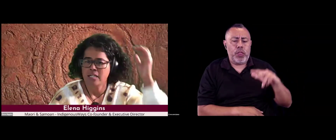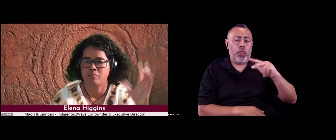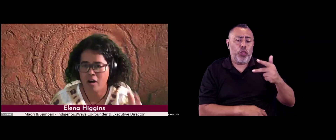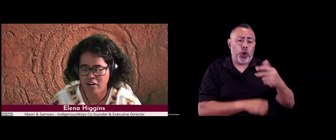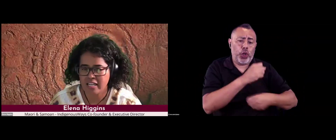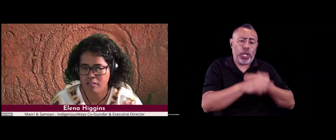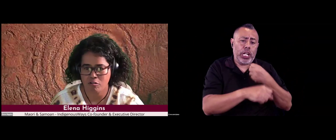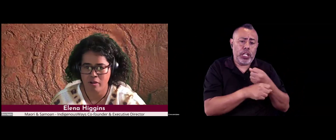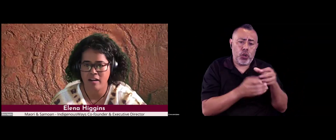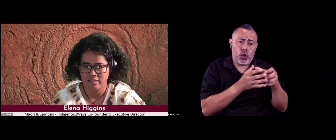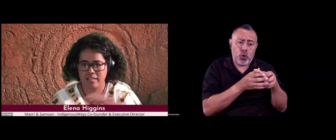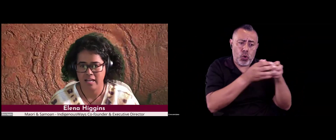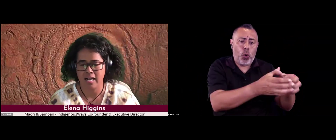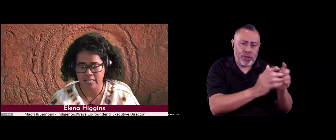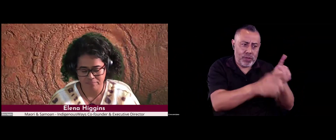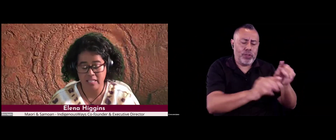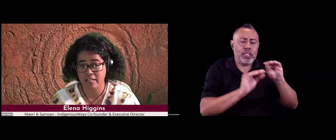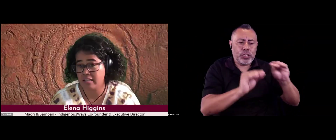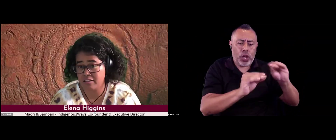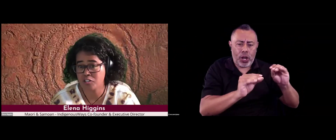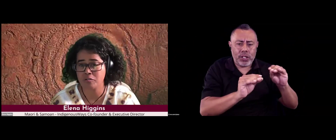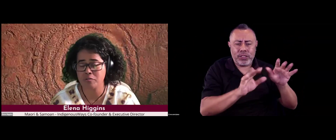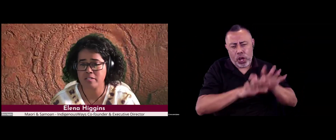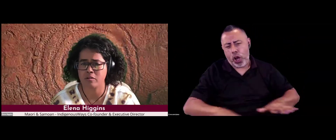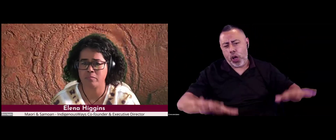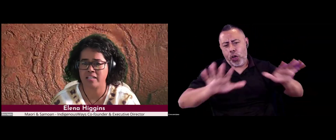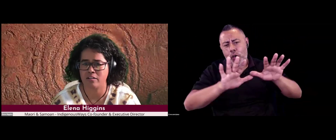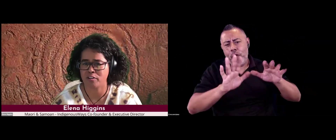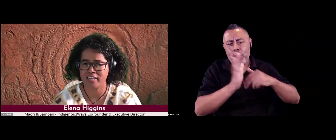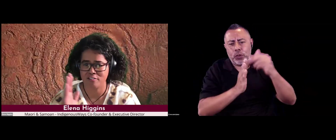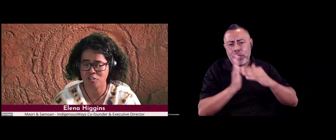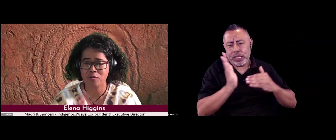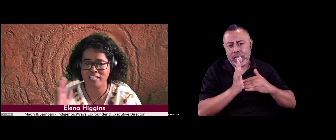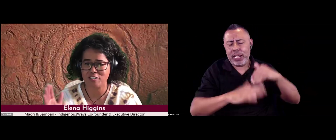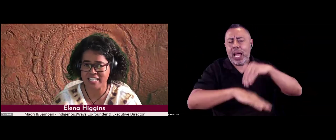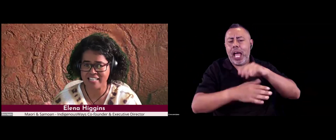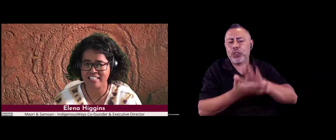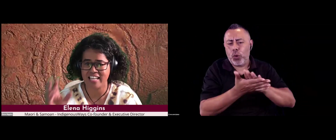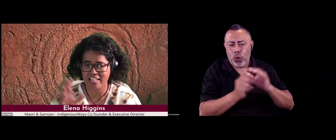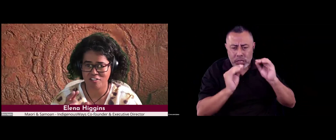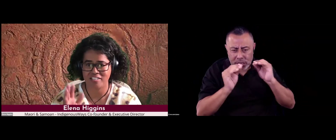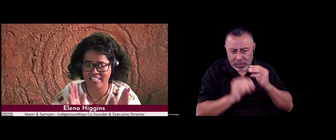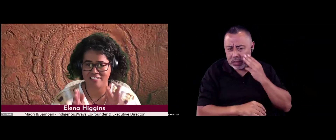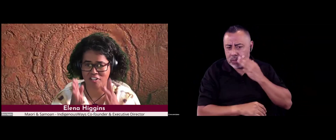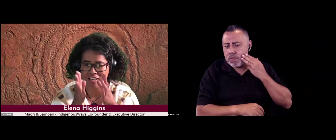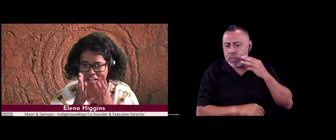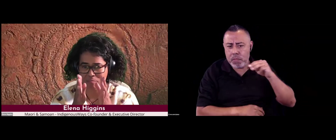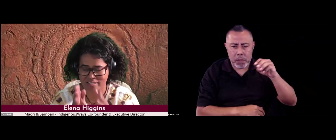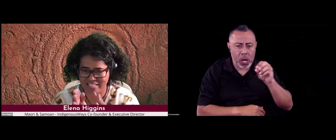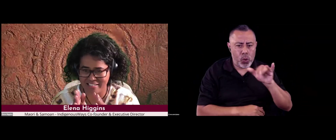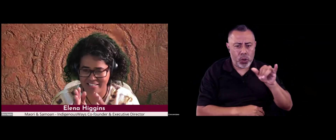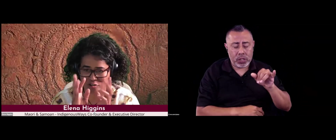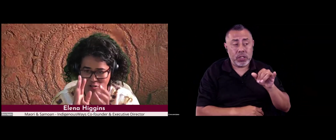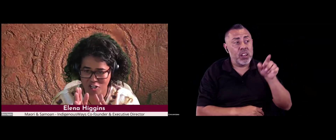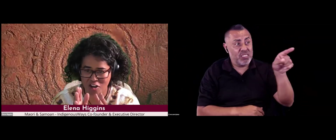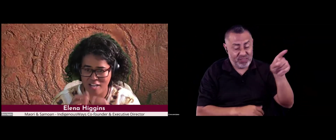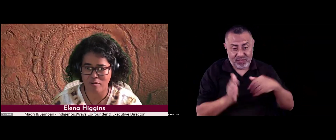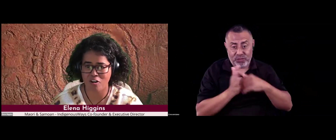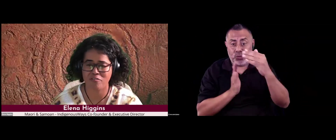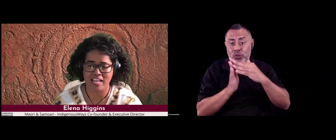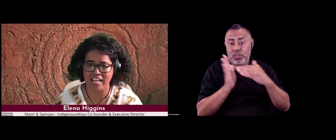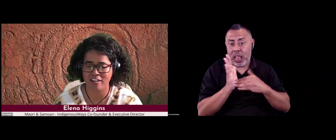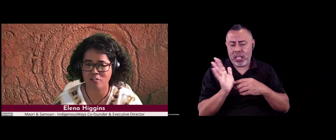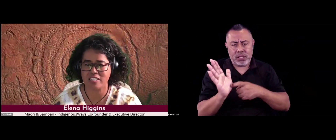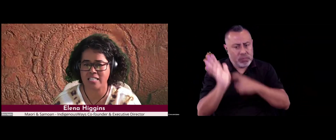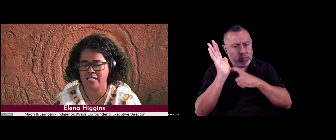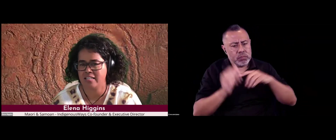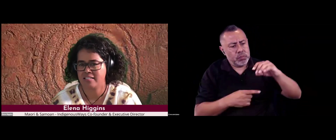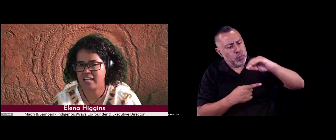Malady throughout in in the schools. So it meant every school in New Zealand had to teach a percentage or a time of that language.